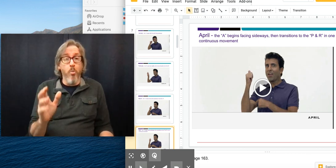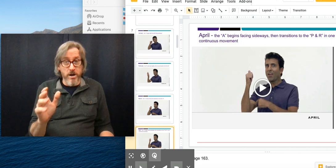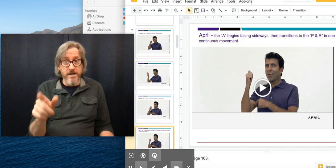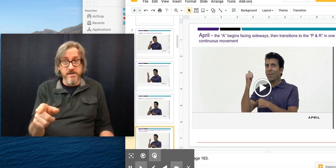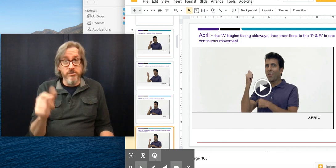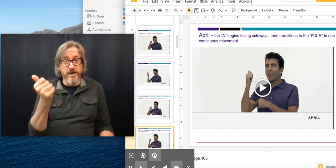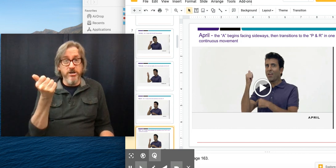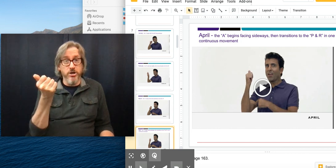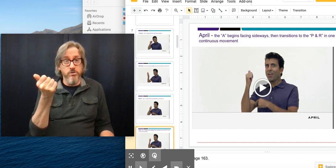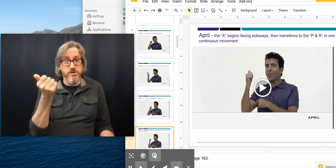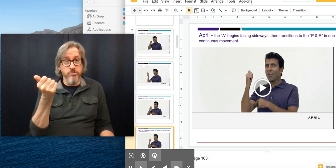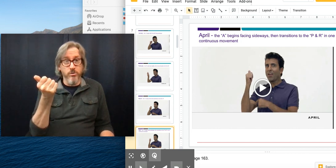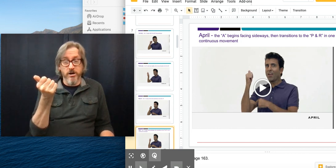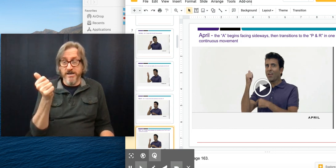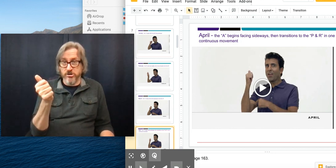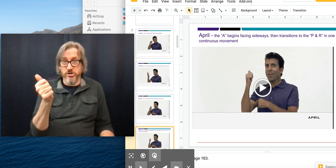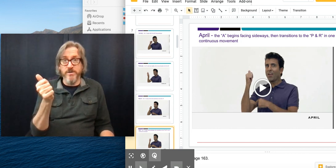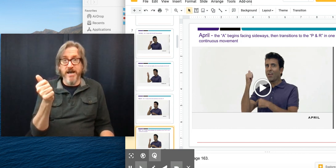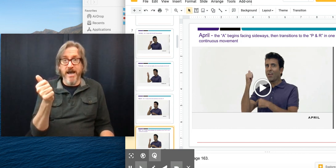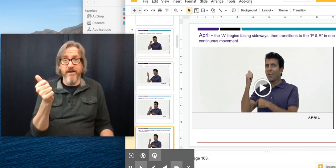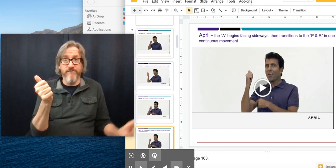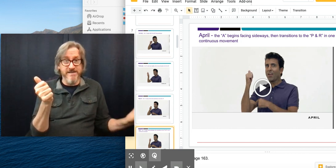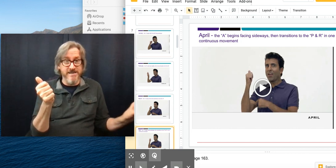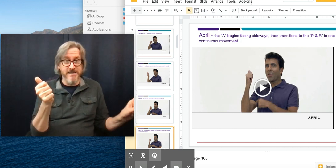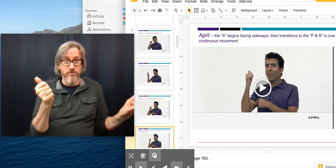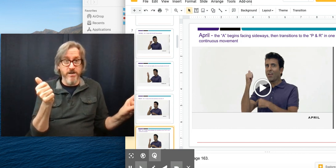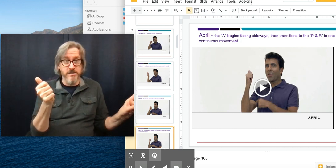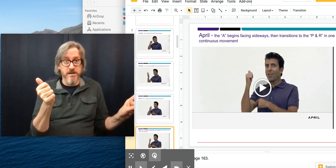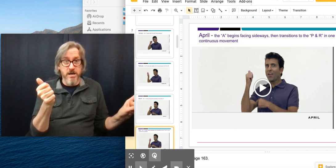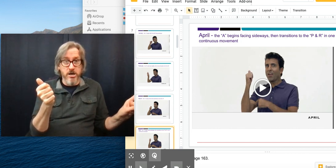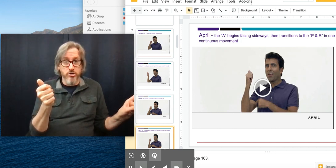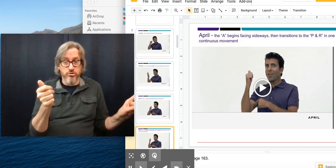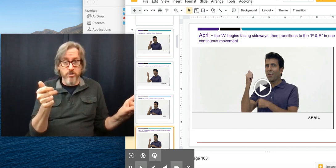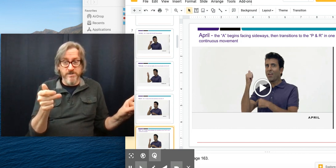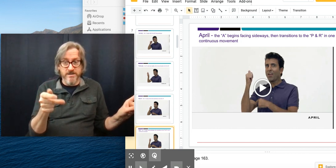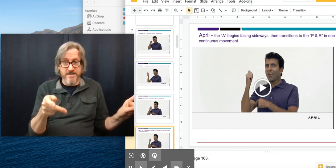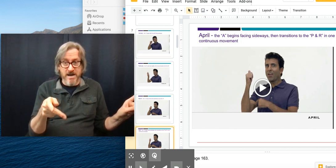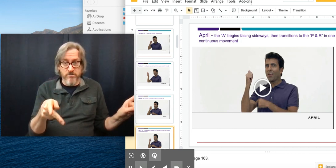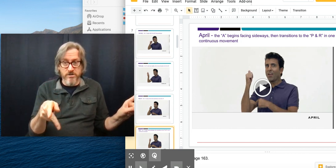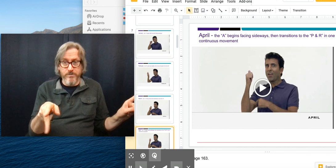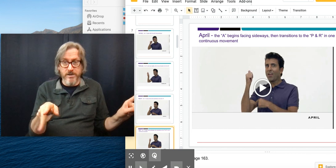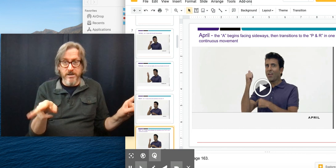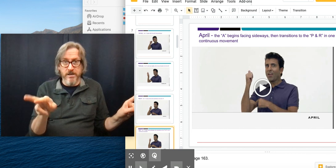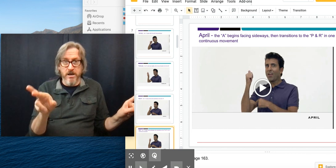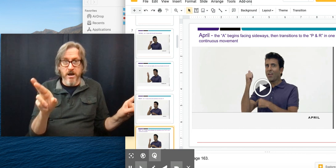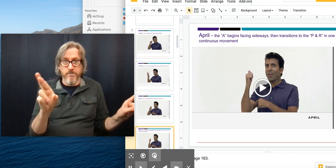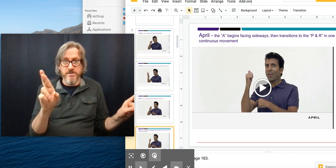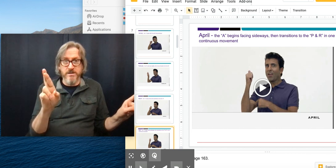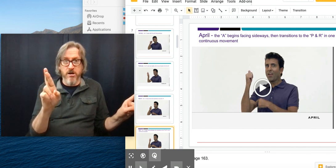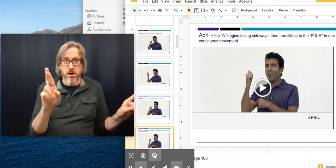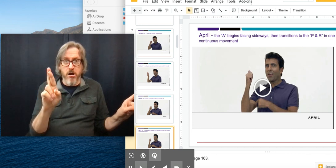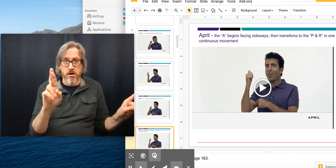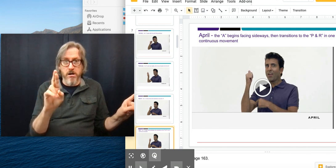one is the way he shows where he starts with the a facing sideways drops it down to the P up to the r